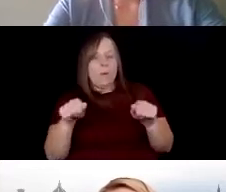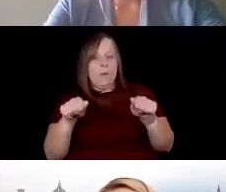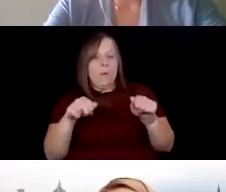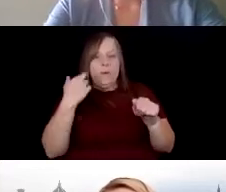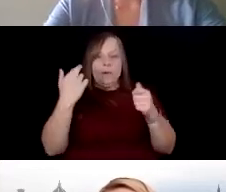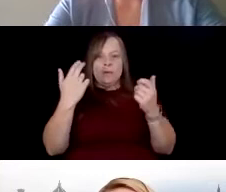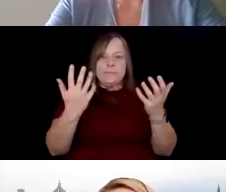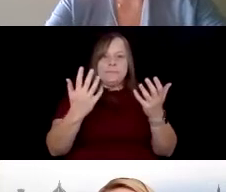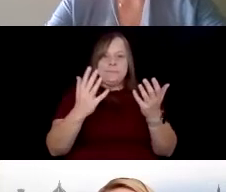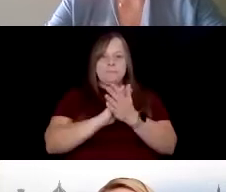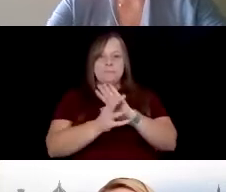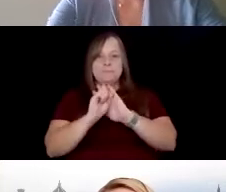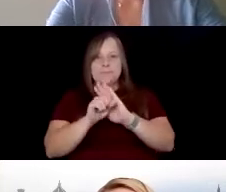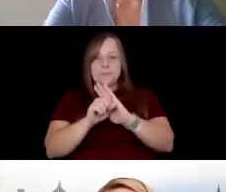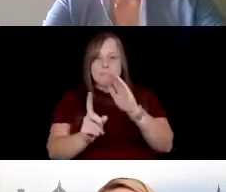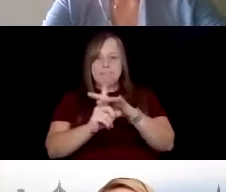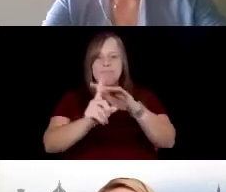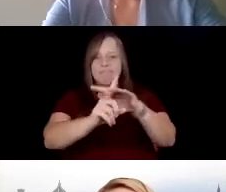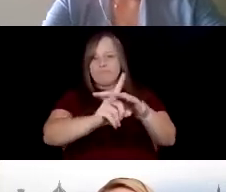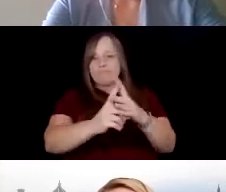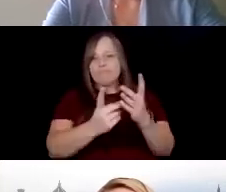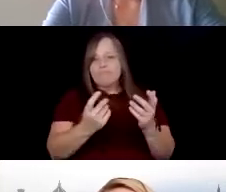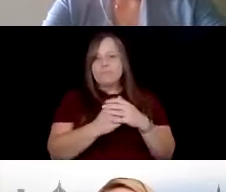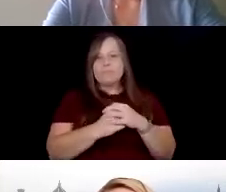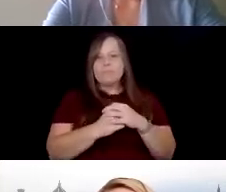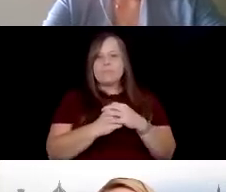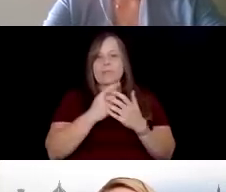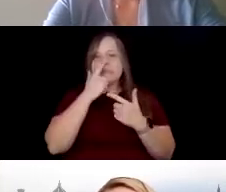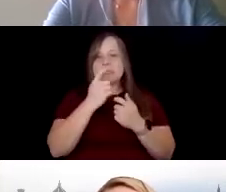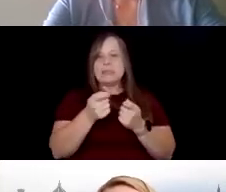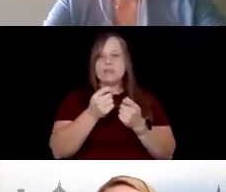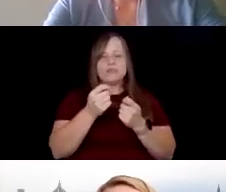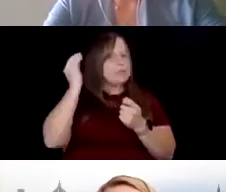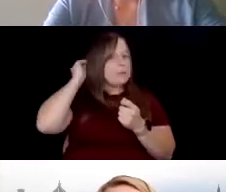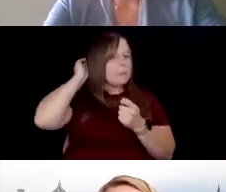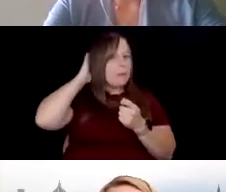to having PTSD symptoms after experiencing the trauma. So that's just interesting to keep in mind. And I think what that shows is that if you